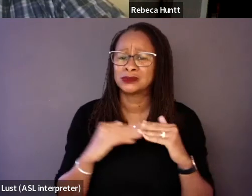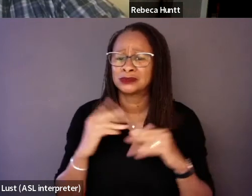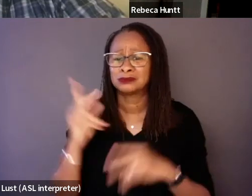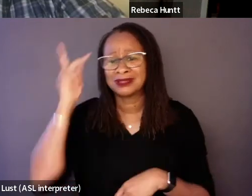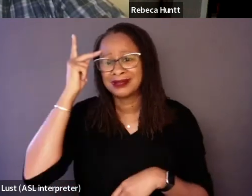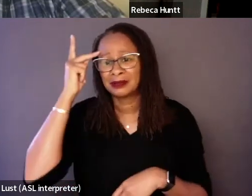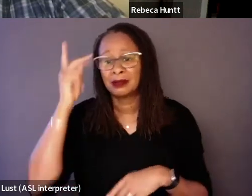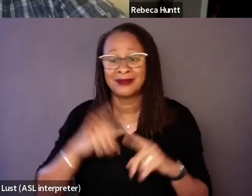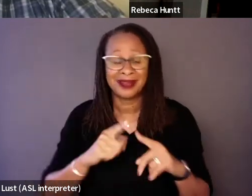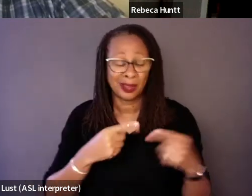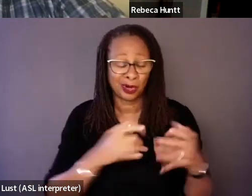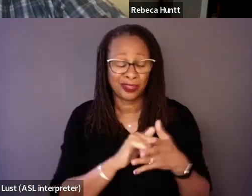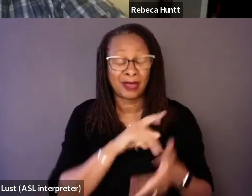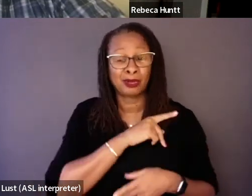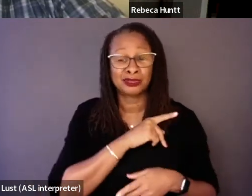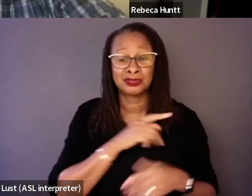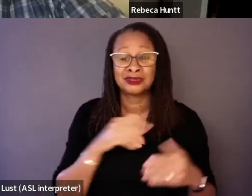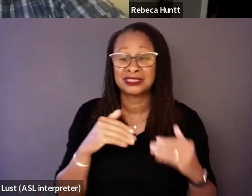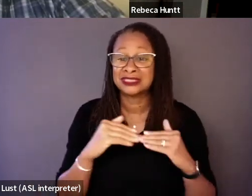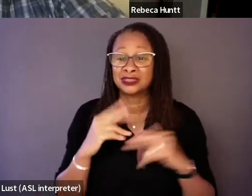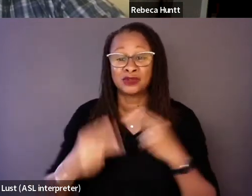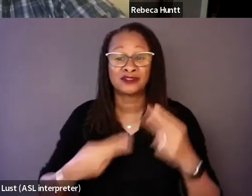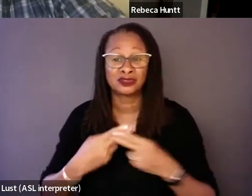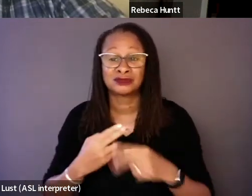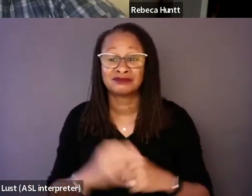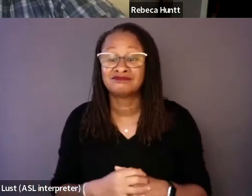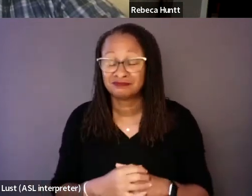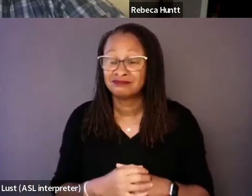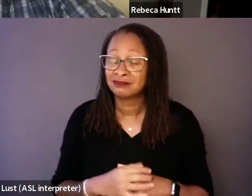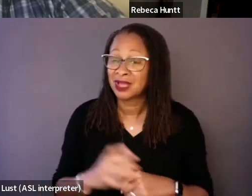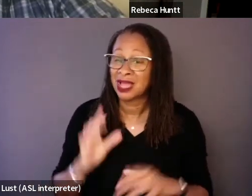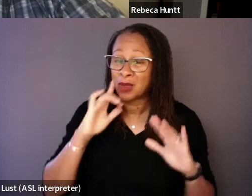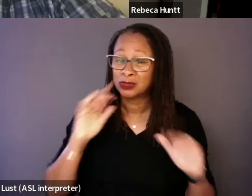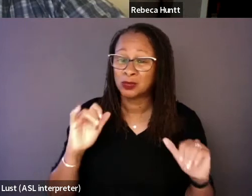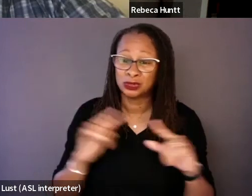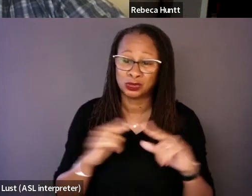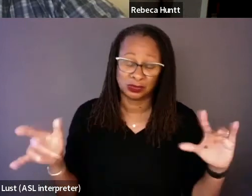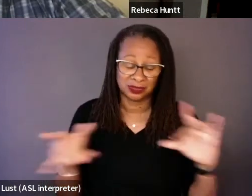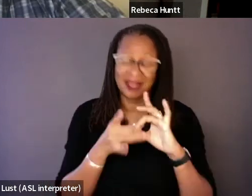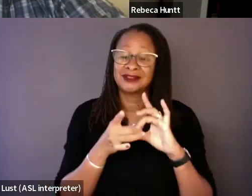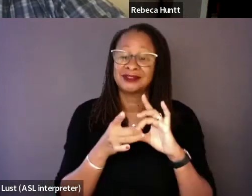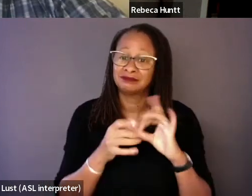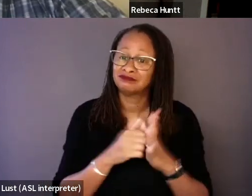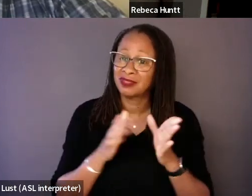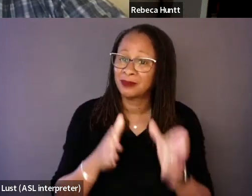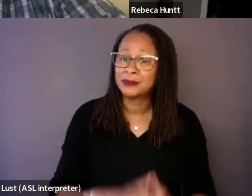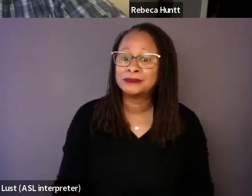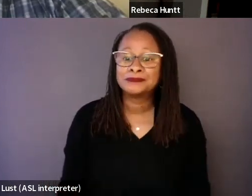And I just -- I was hoping to be able to connect on that level. right.